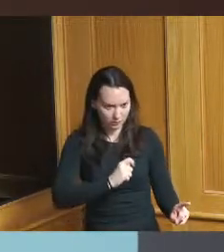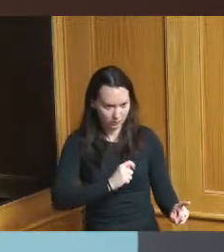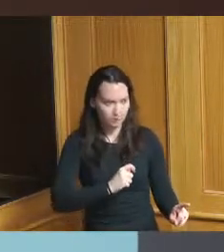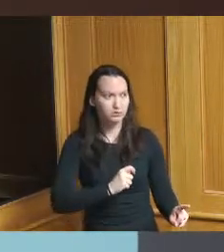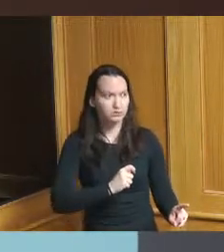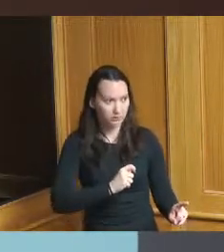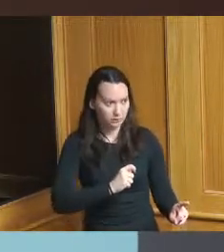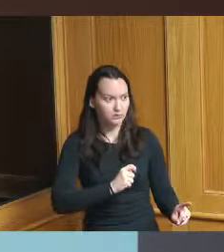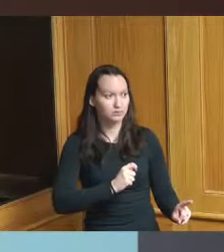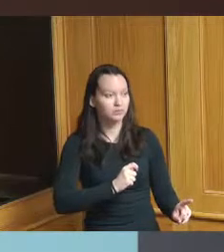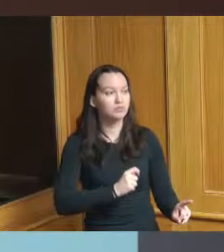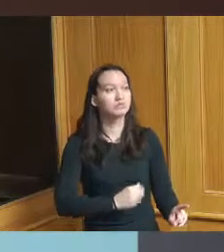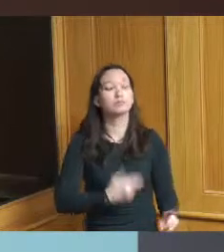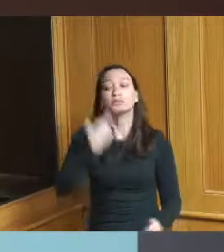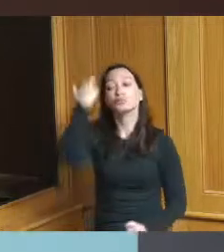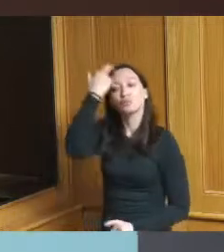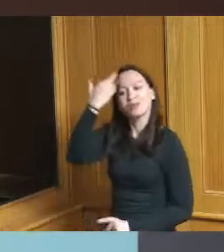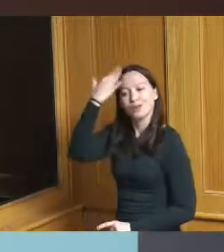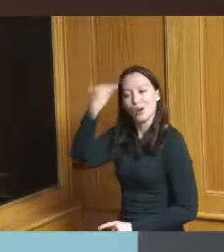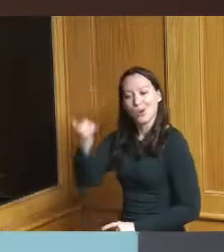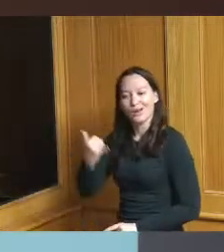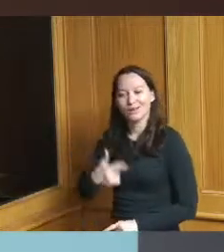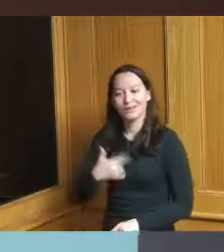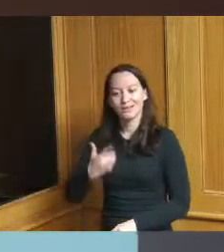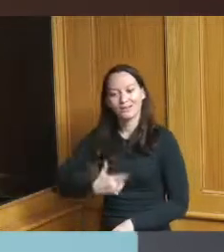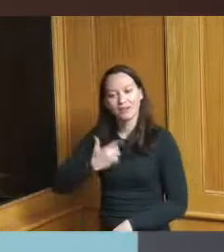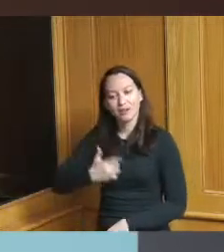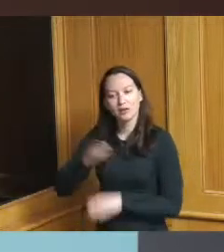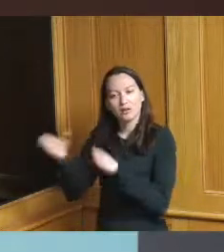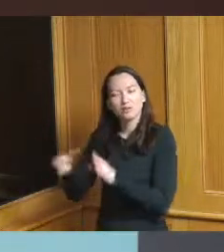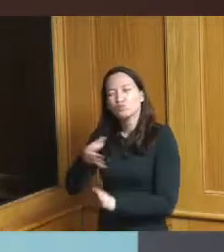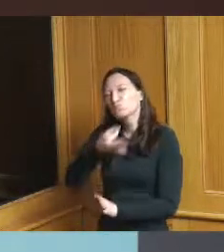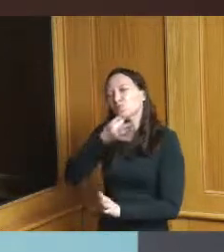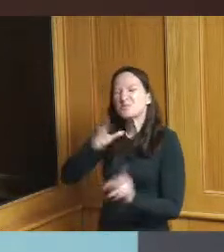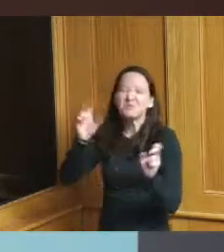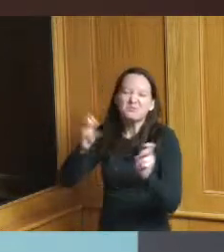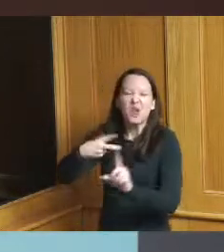so the reasons why they're saying why I'm getting it in the next three months you know I have enough